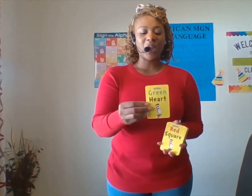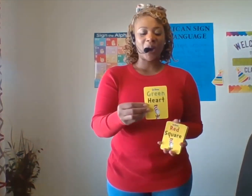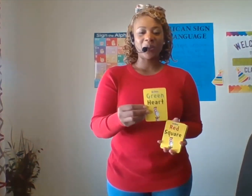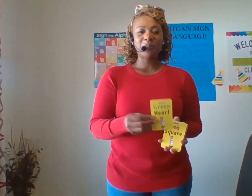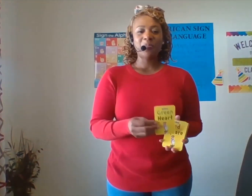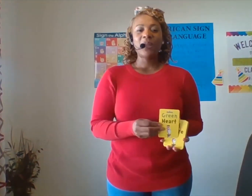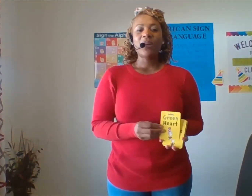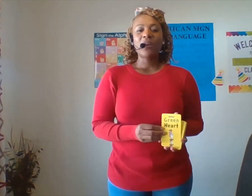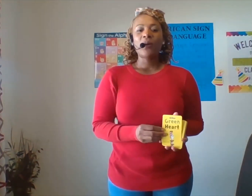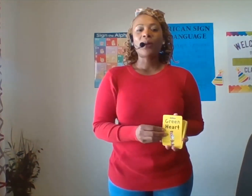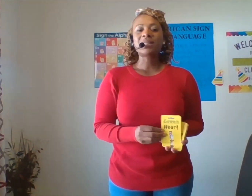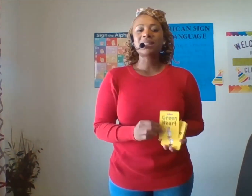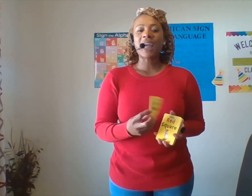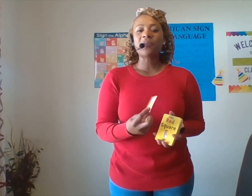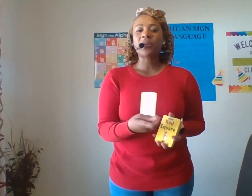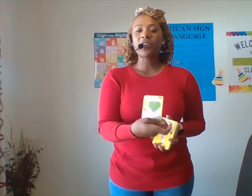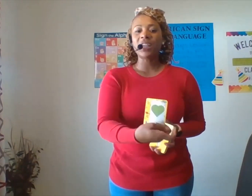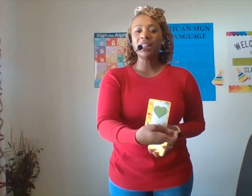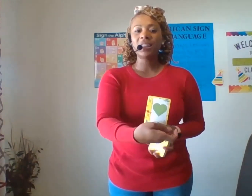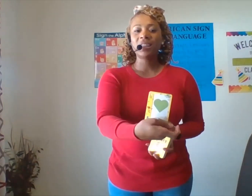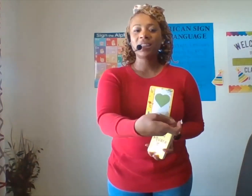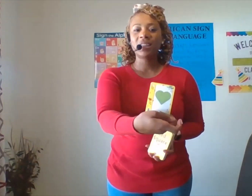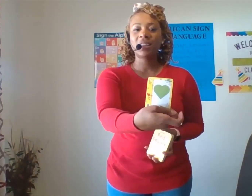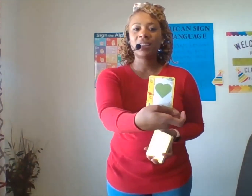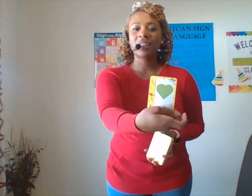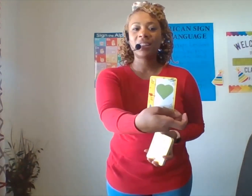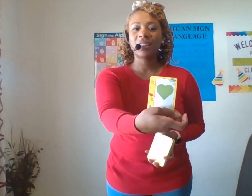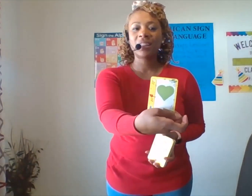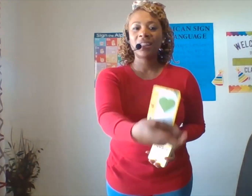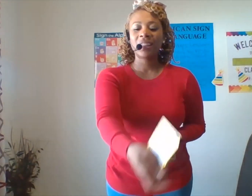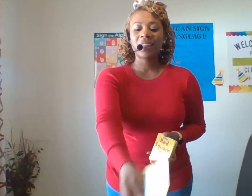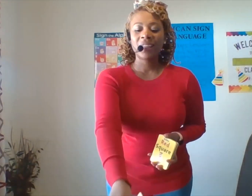heart what's the sign for green